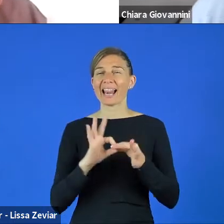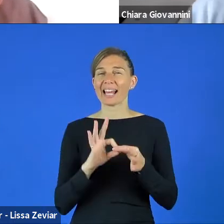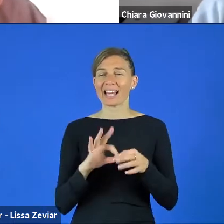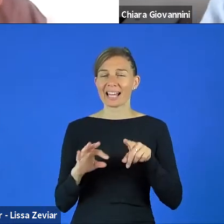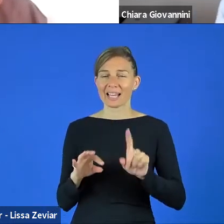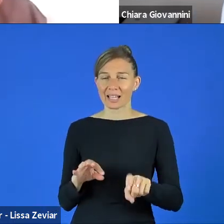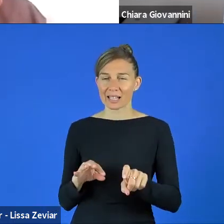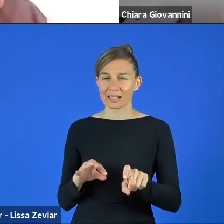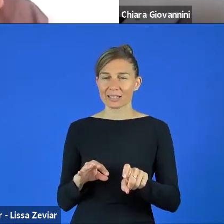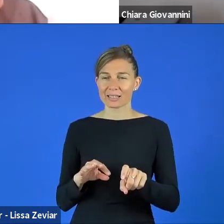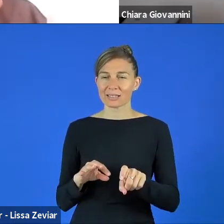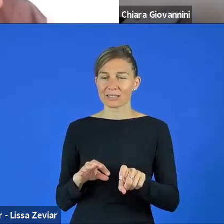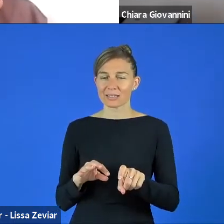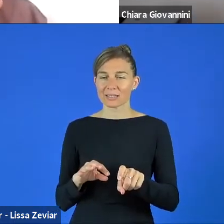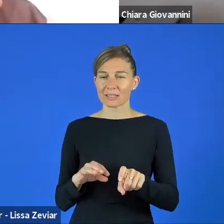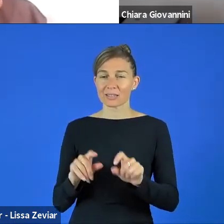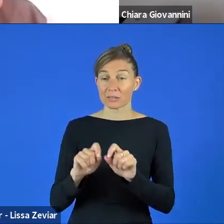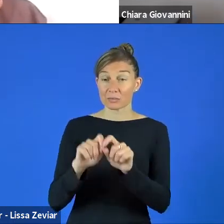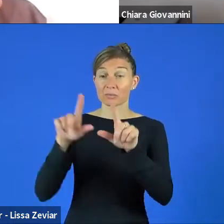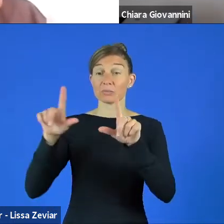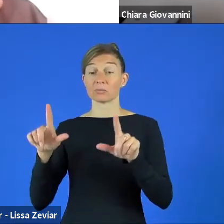for the captioning and then you will go to a webpage.